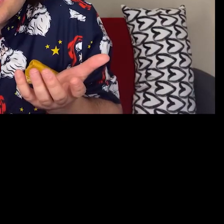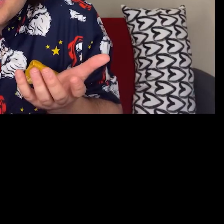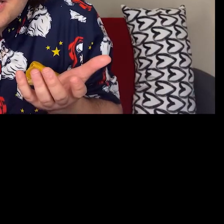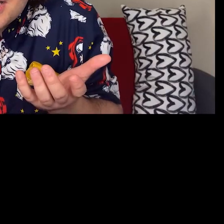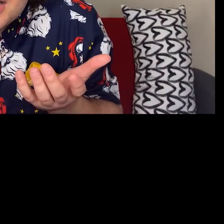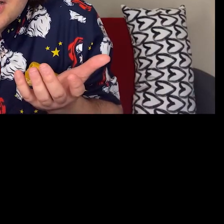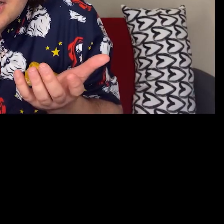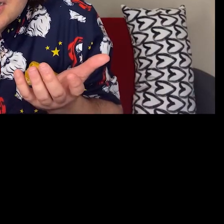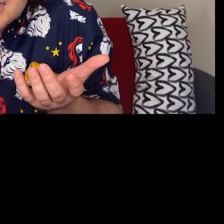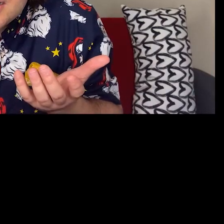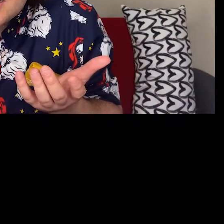Wind – Ehhhh Christmas Dinner?